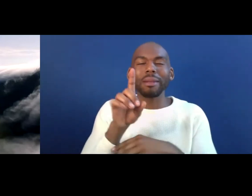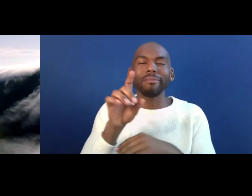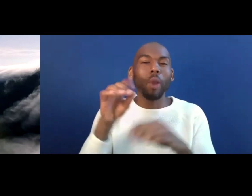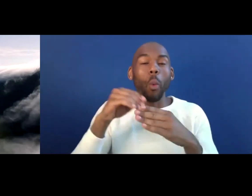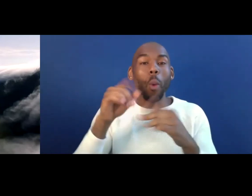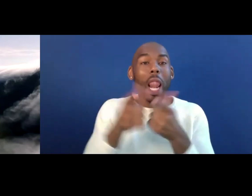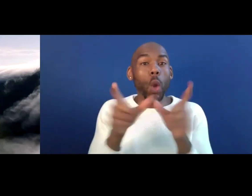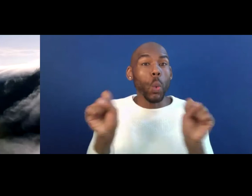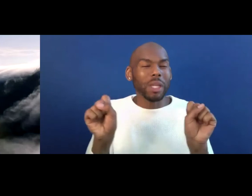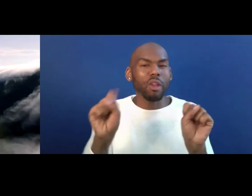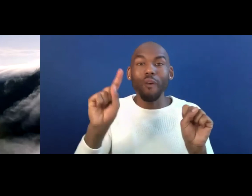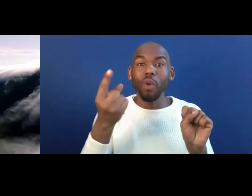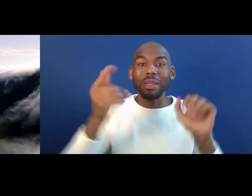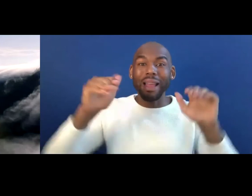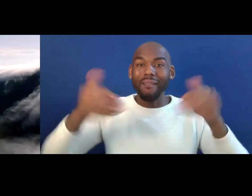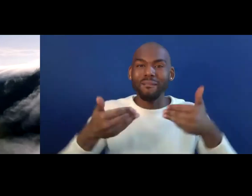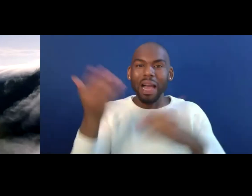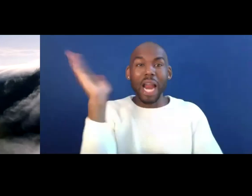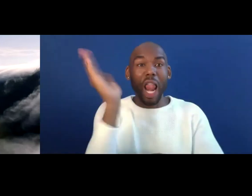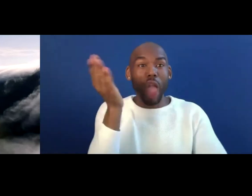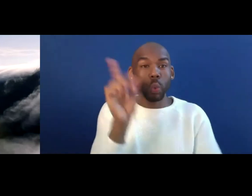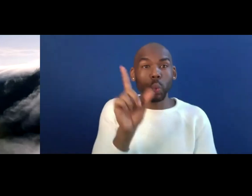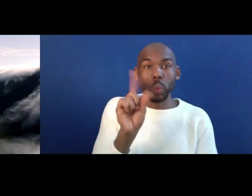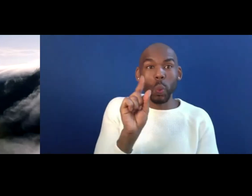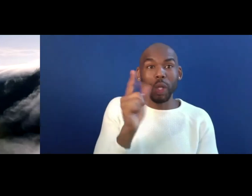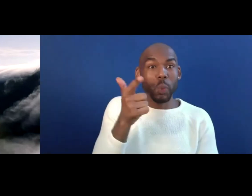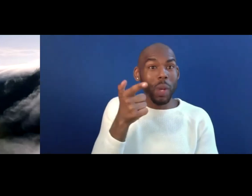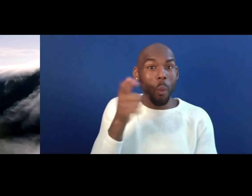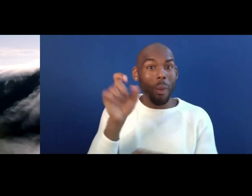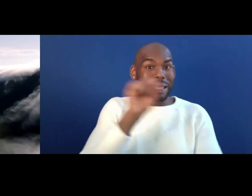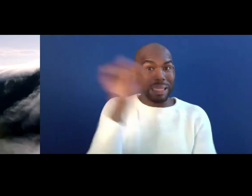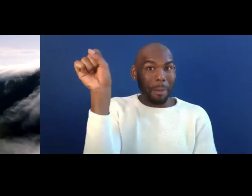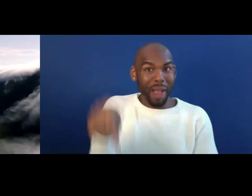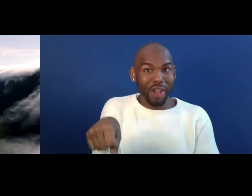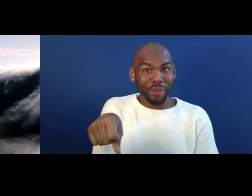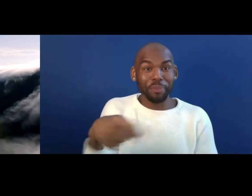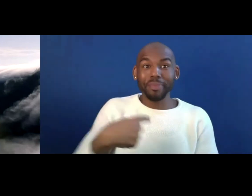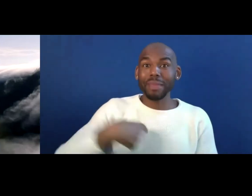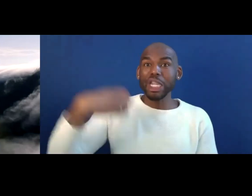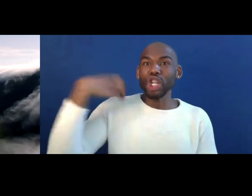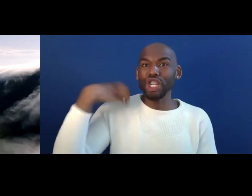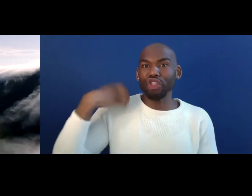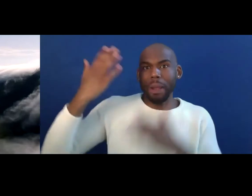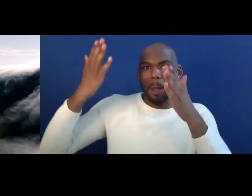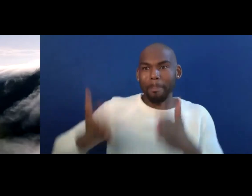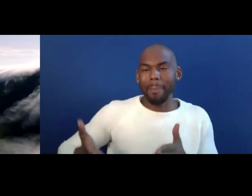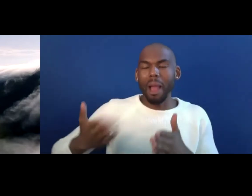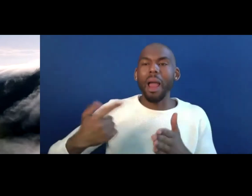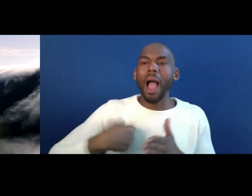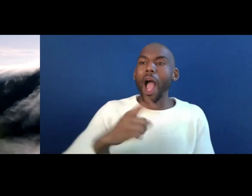of the spring 2021 semester. So um as the chairman of ICOL, I really truly do believe